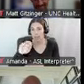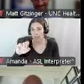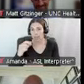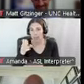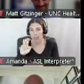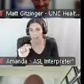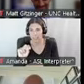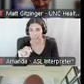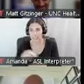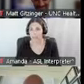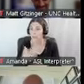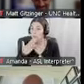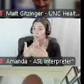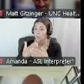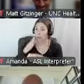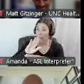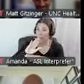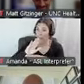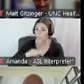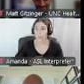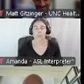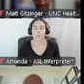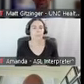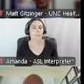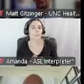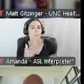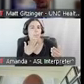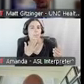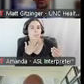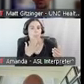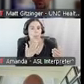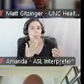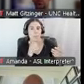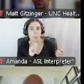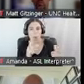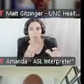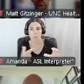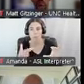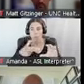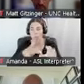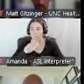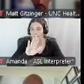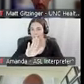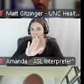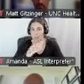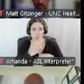Good afternoon. Thank you all for joining this afternoon's webinar on the rural health